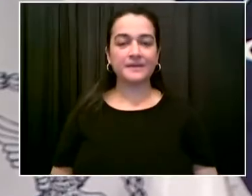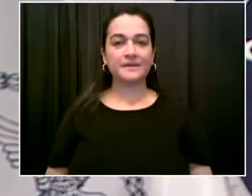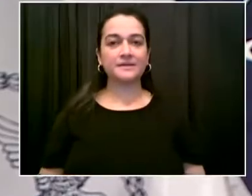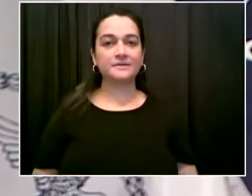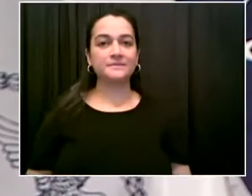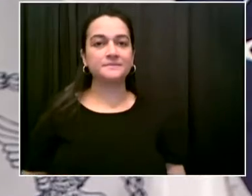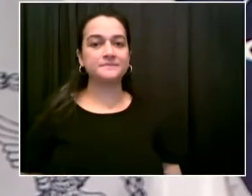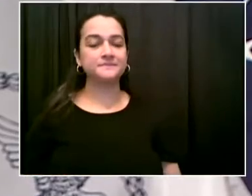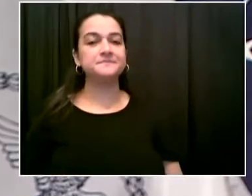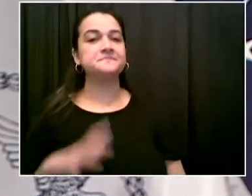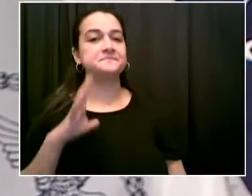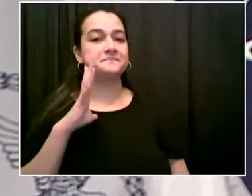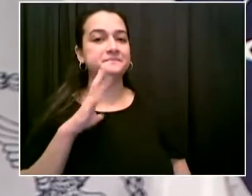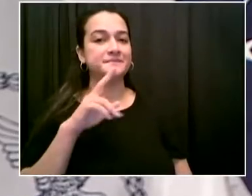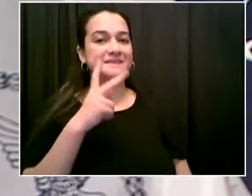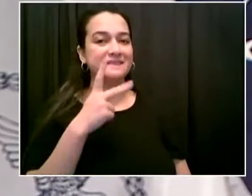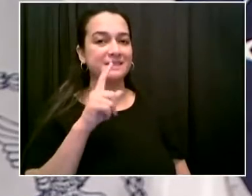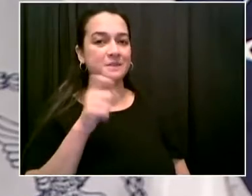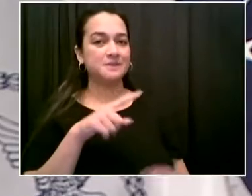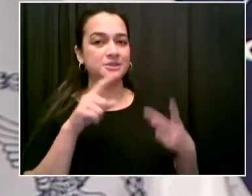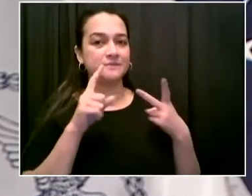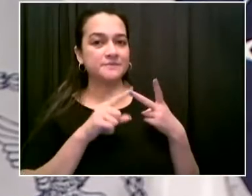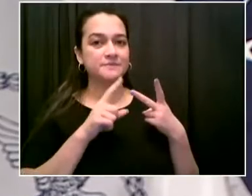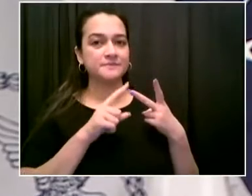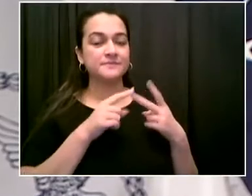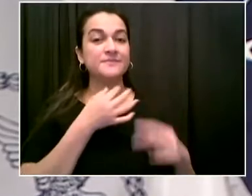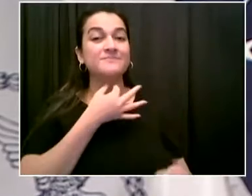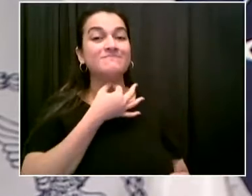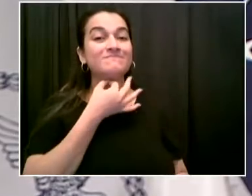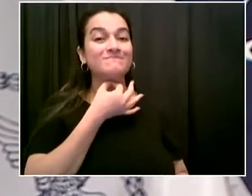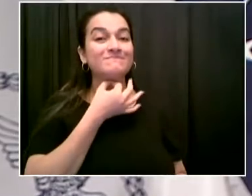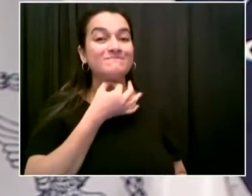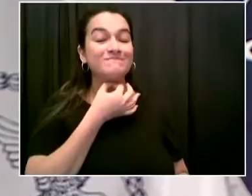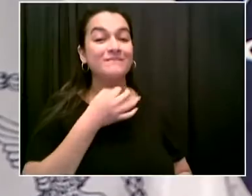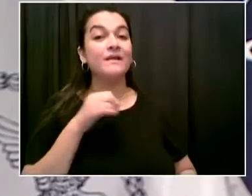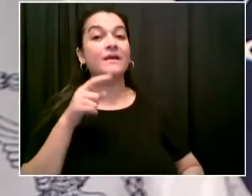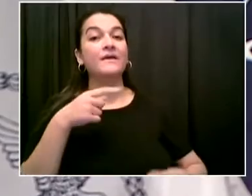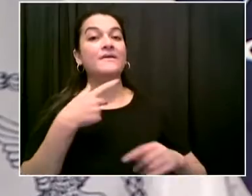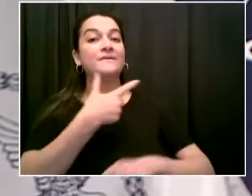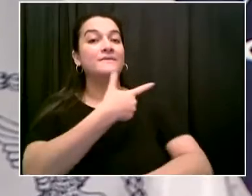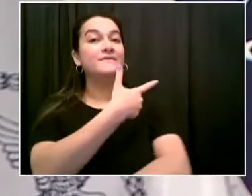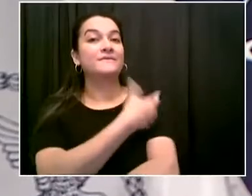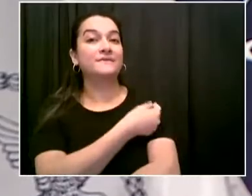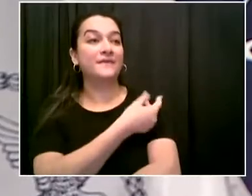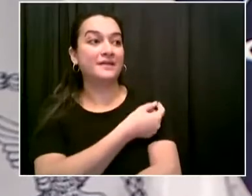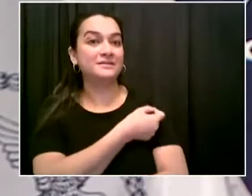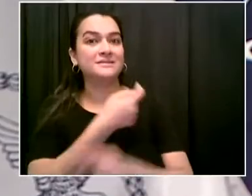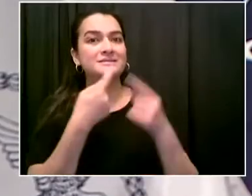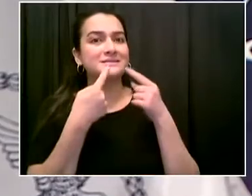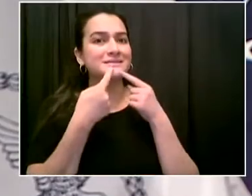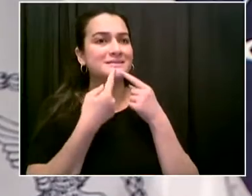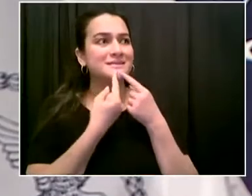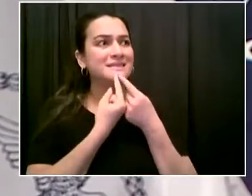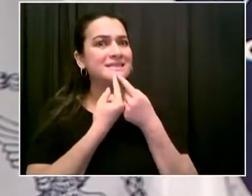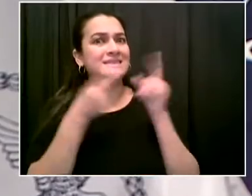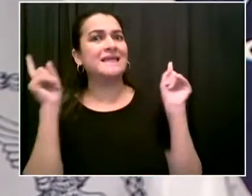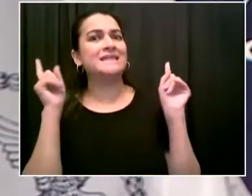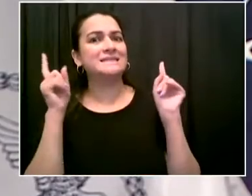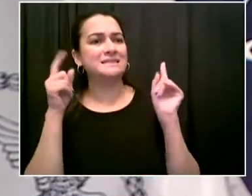FOLLOW-ON? TO THE QUESTION OF THAT